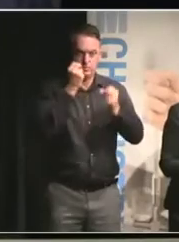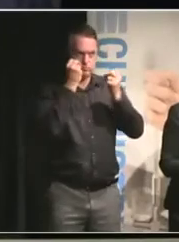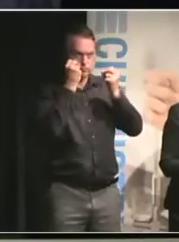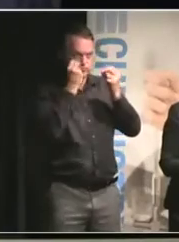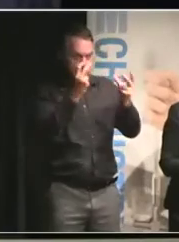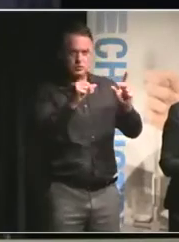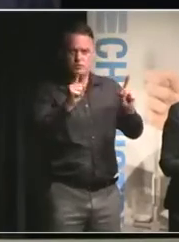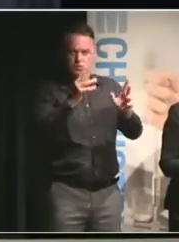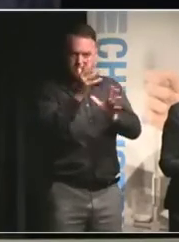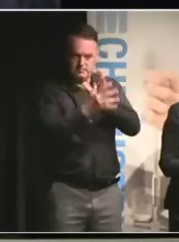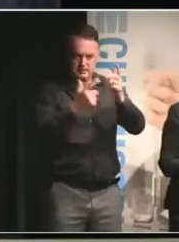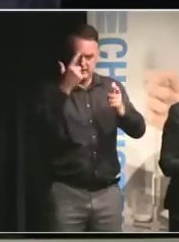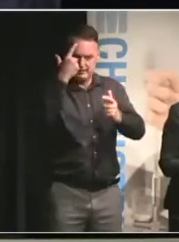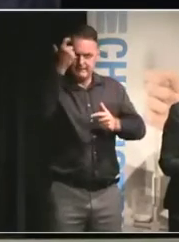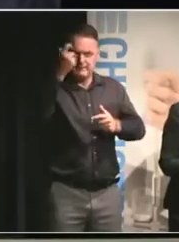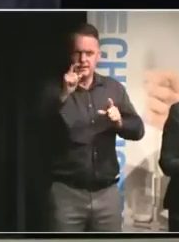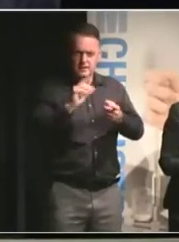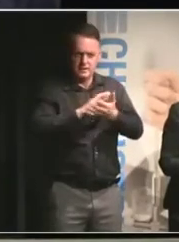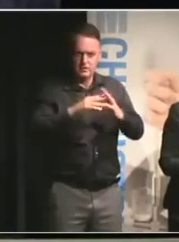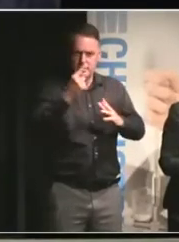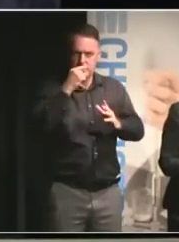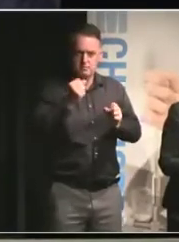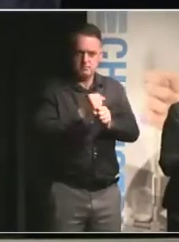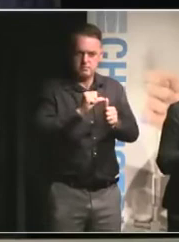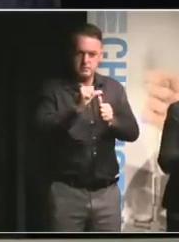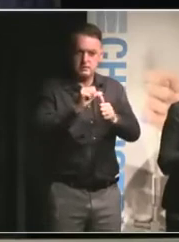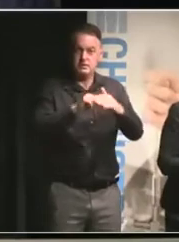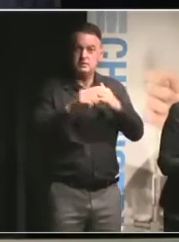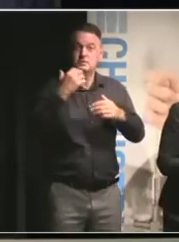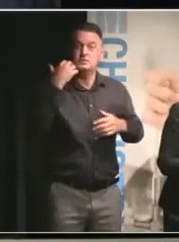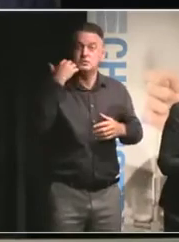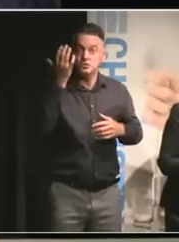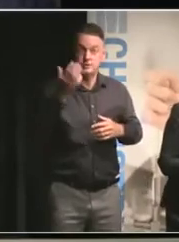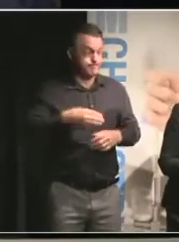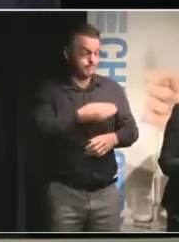and see the innovation of what we can do in the future and I think what John has presented today